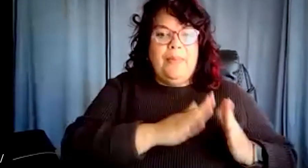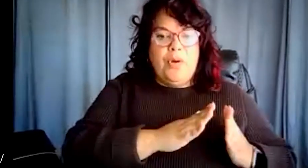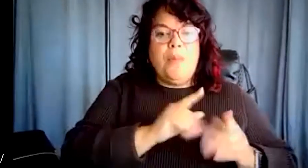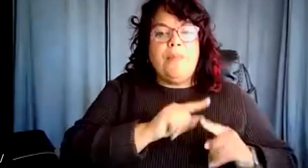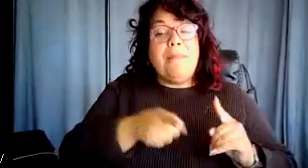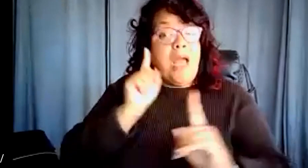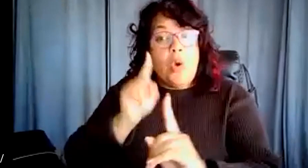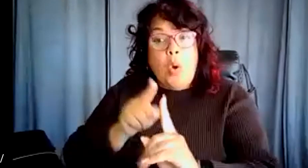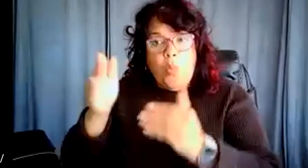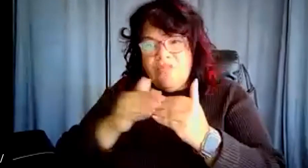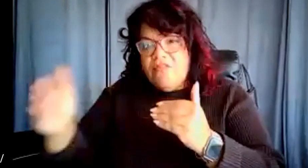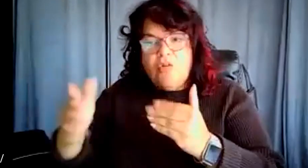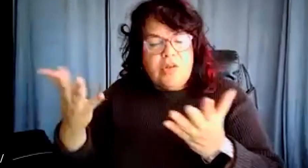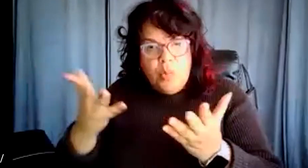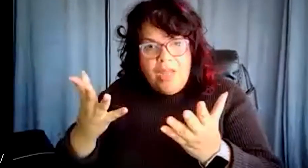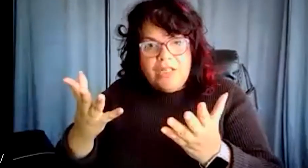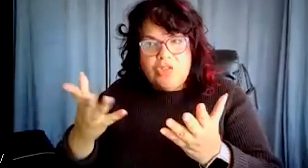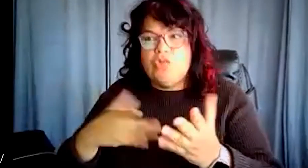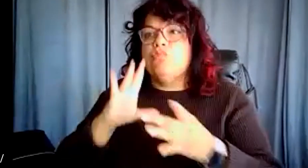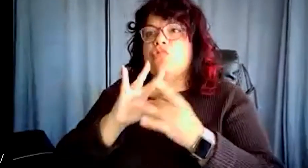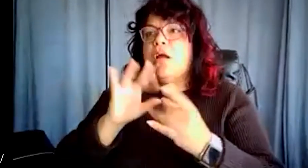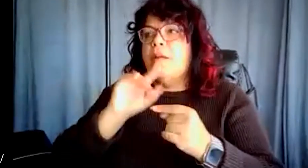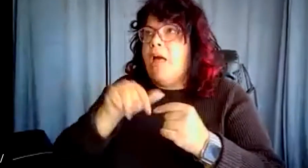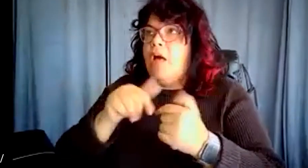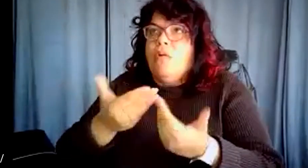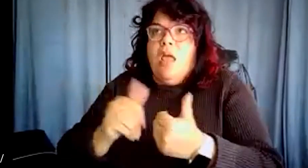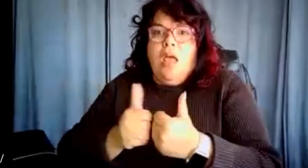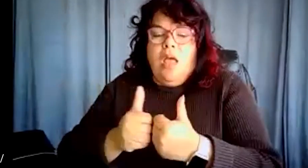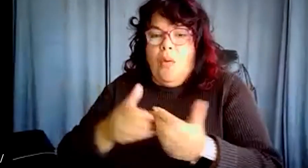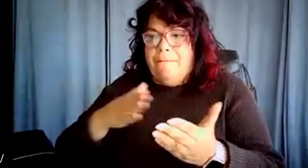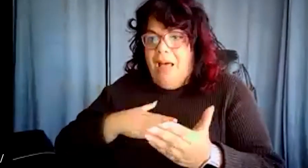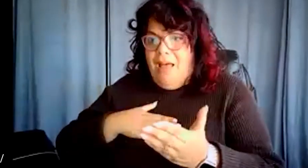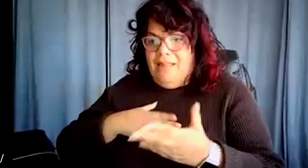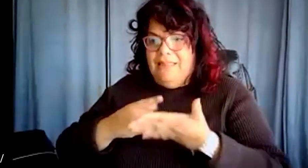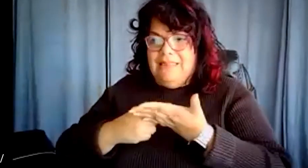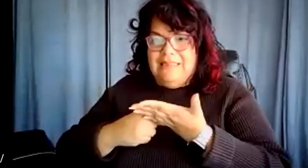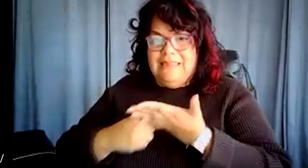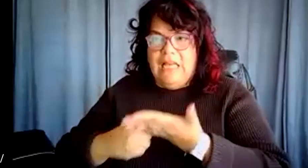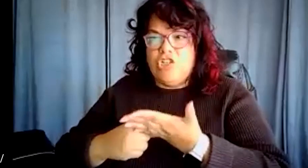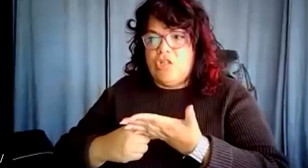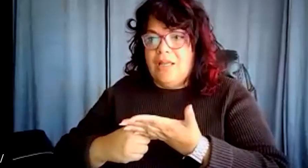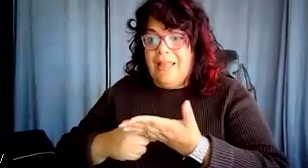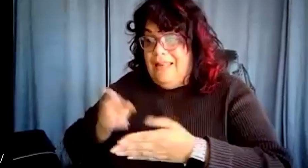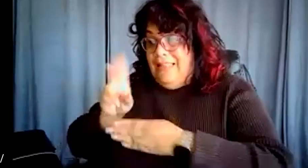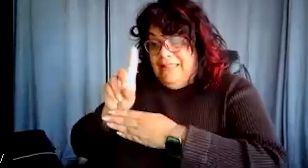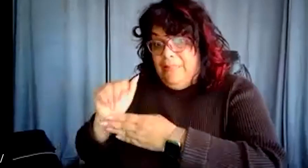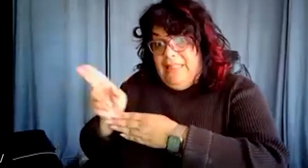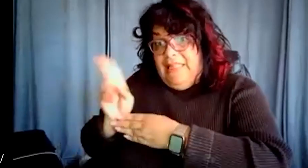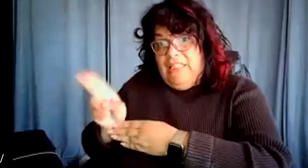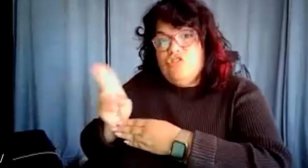to talk about the ways in which my discussion of disability history is very much informed